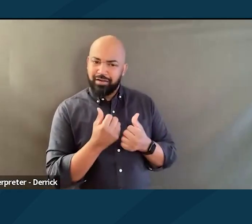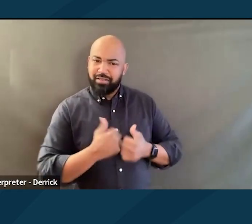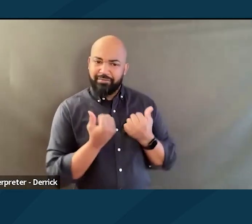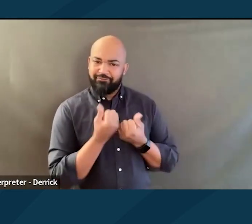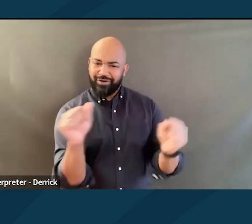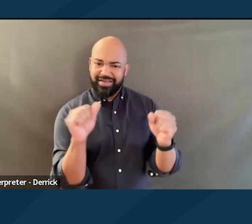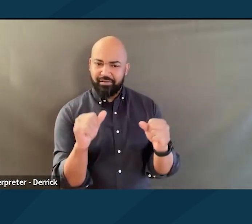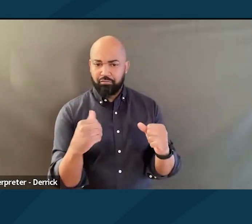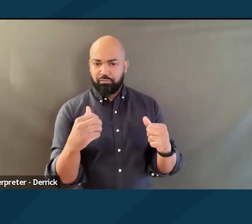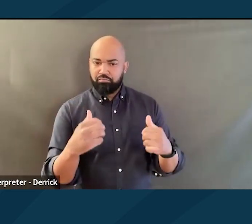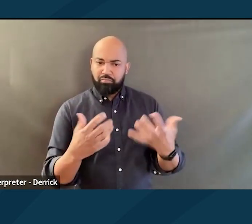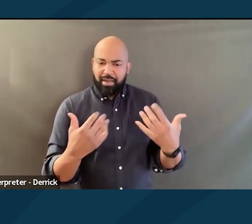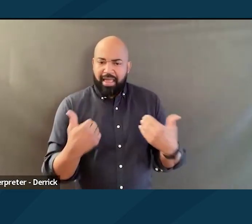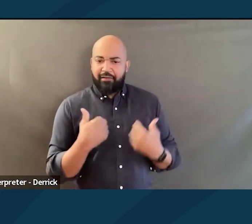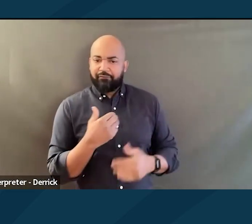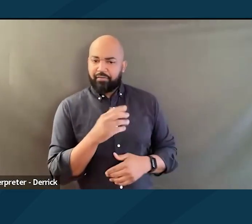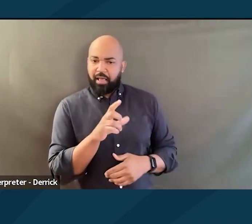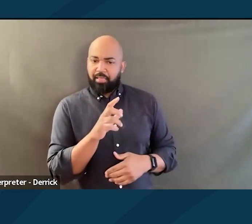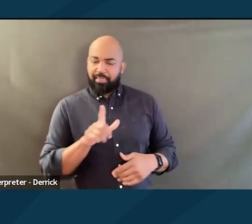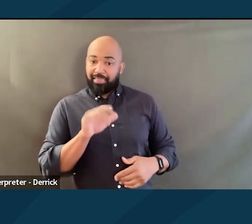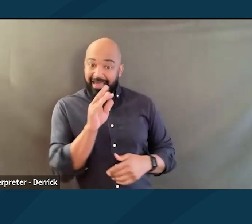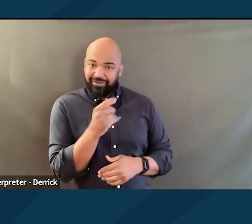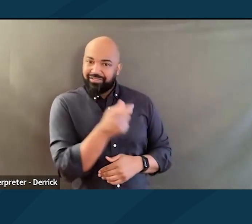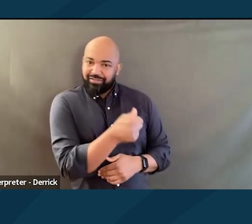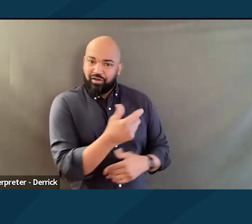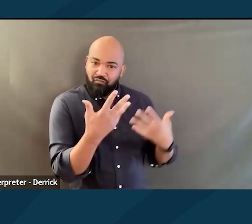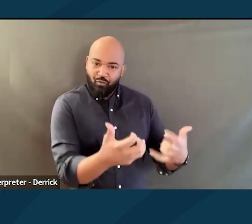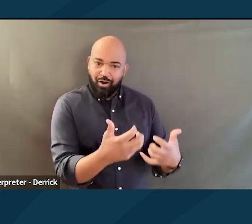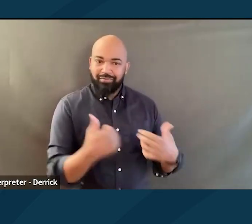achieve that for herself, she made it possible for other disabled people to do the same.